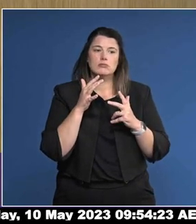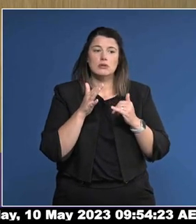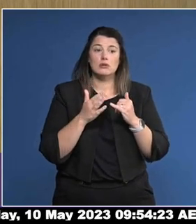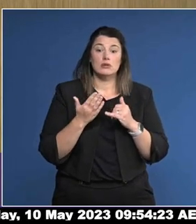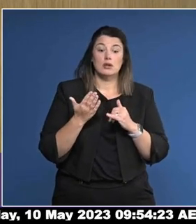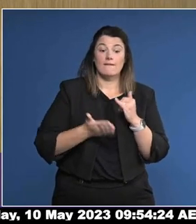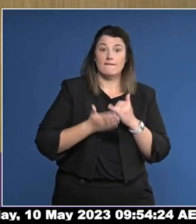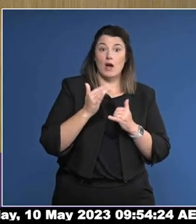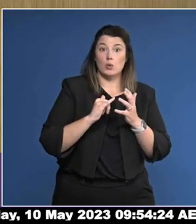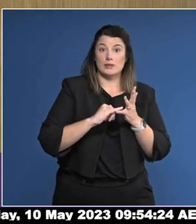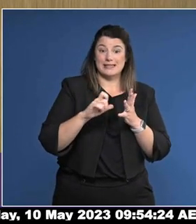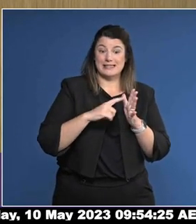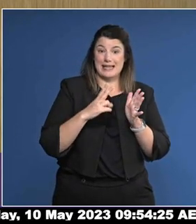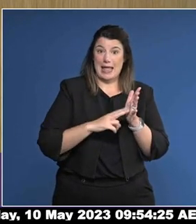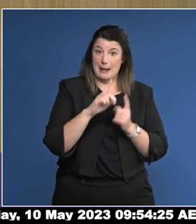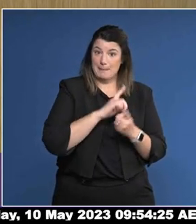before the father's death, it's agreed fact 272.